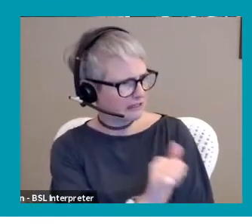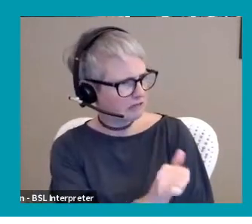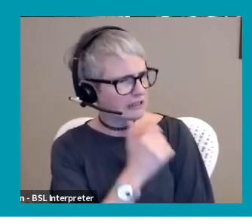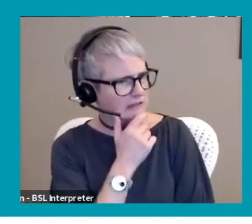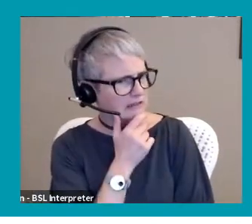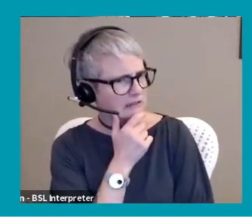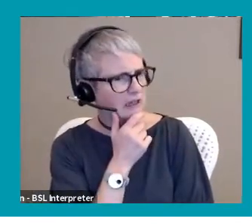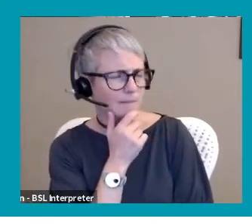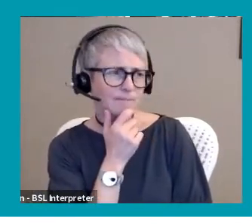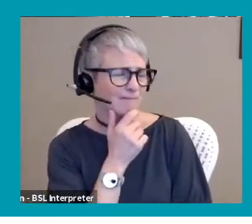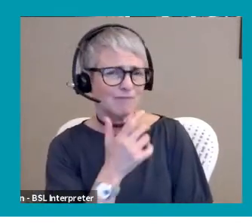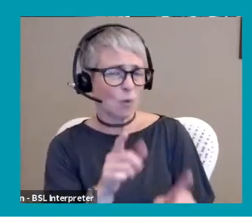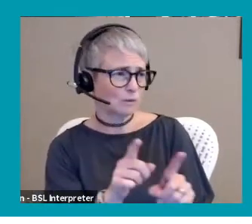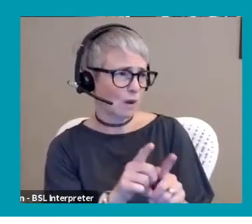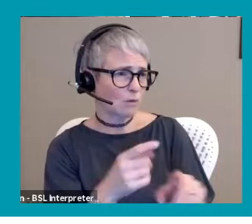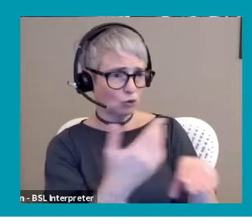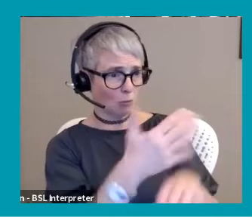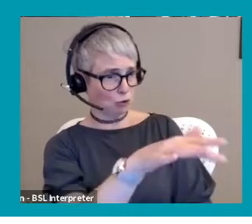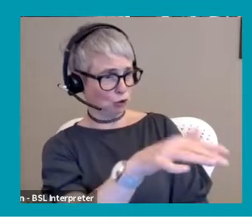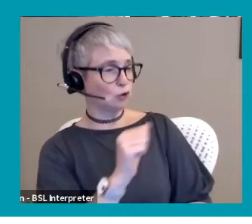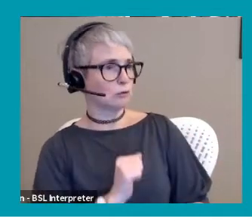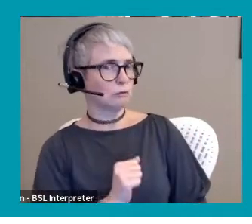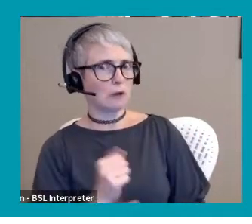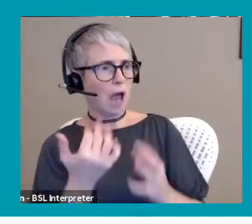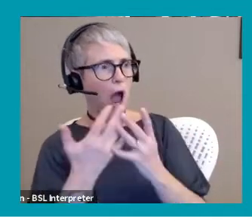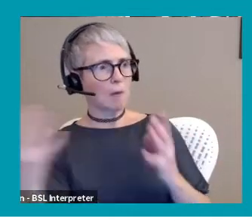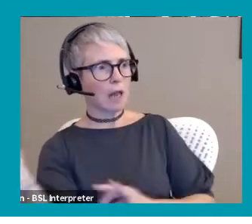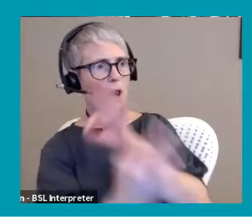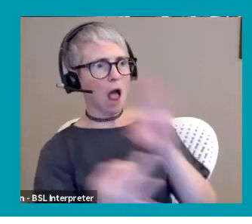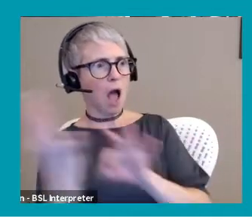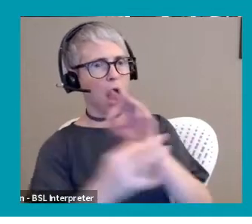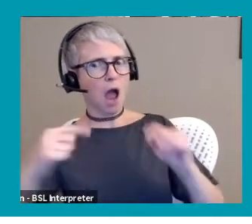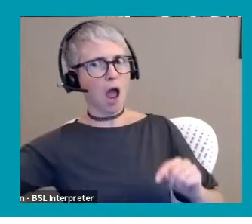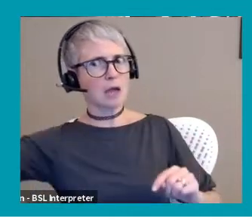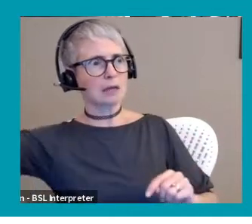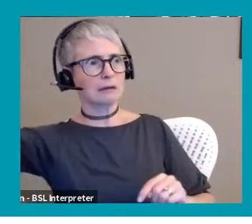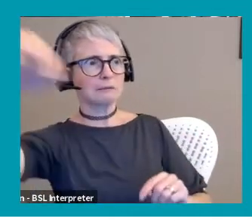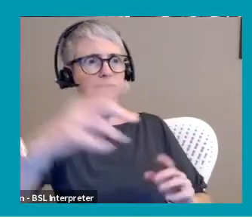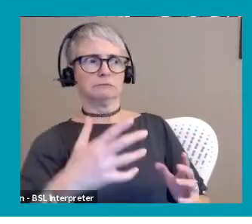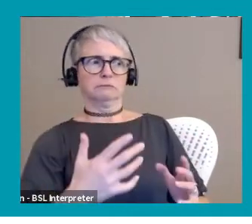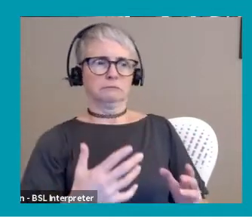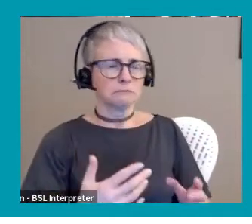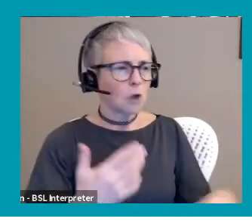competitive job market and so many jobsites and it's like which one do